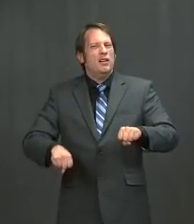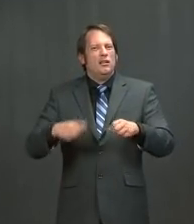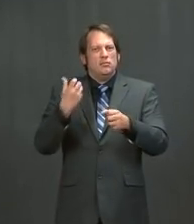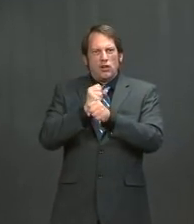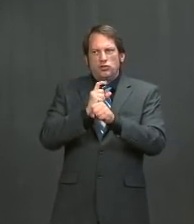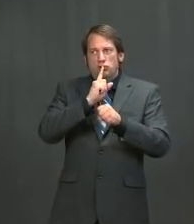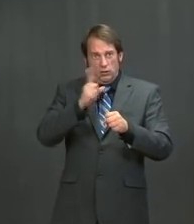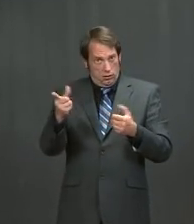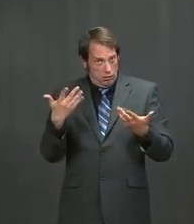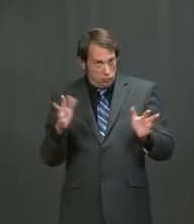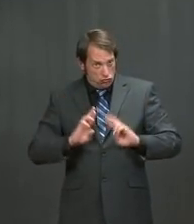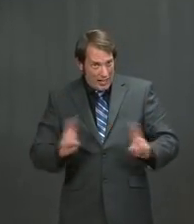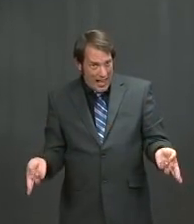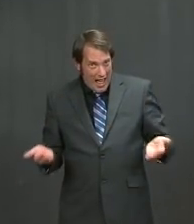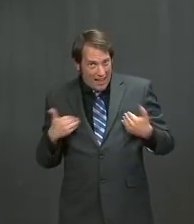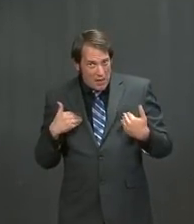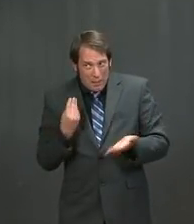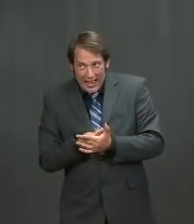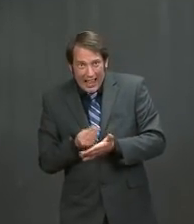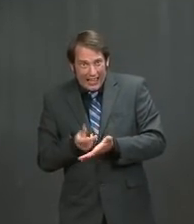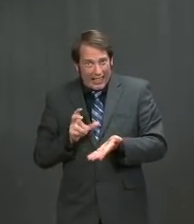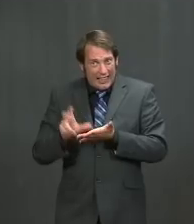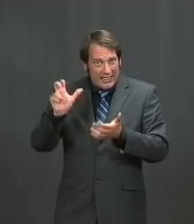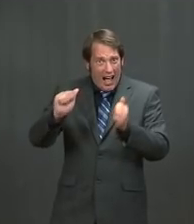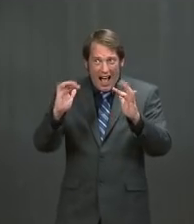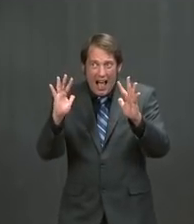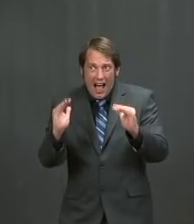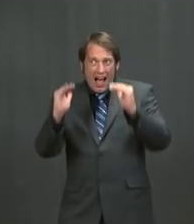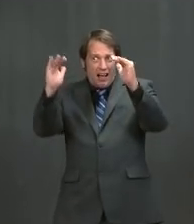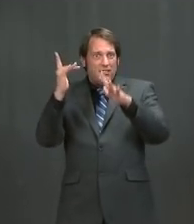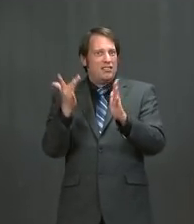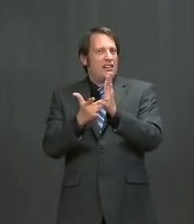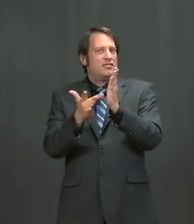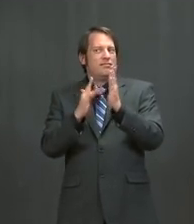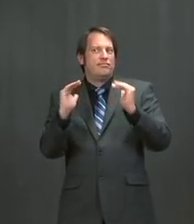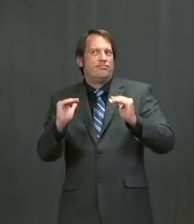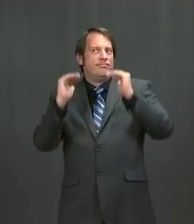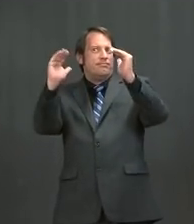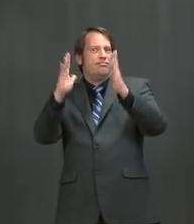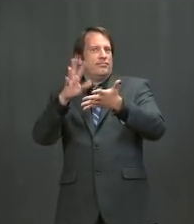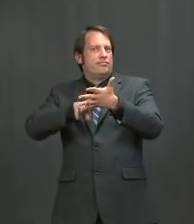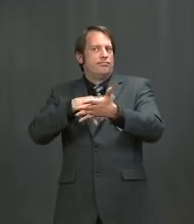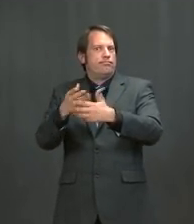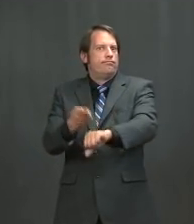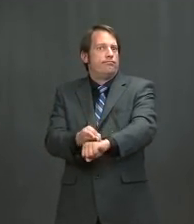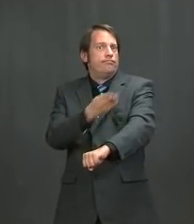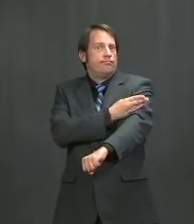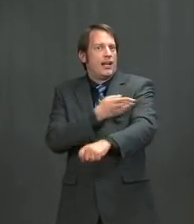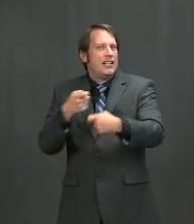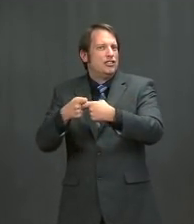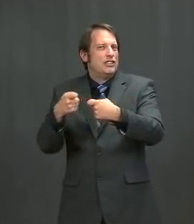to modernize, upgrade, weatherize its grid? Ms. Psaki: Well, this is, believe it or not -- you will believe it, of course -- a very common question from a lot of reporters